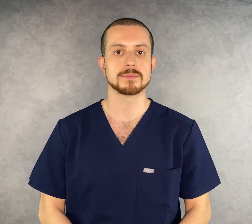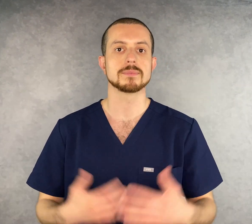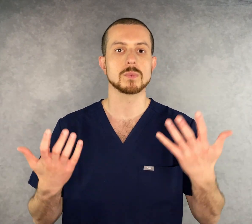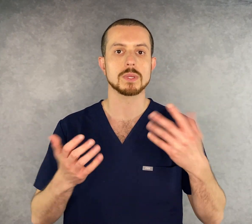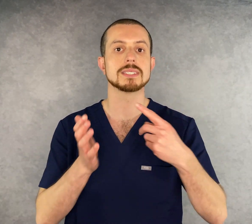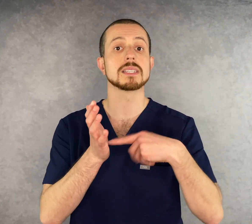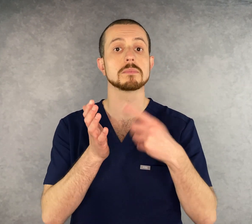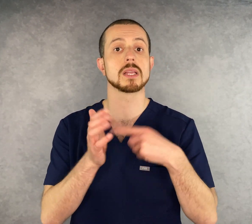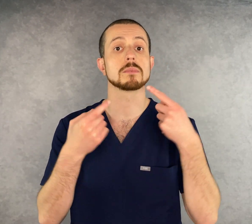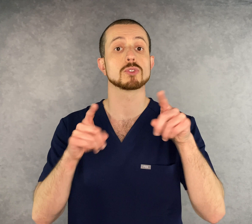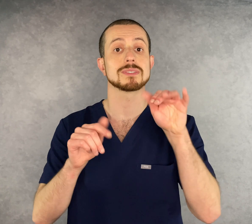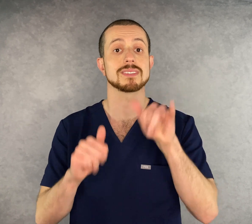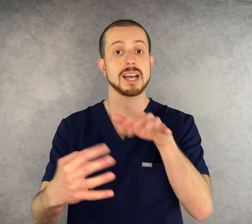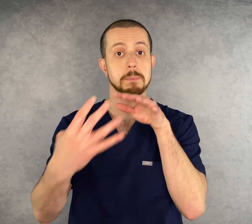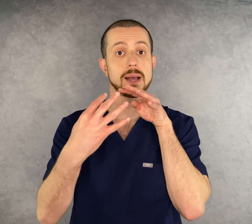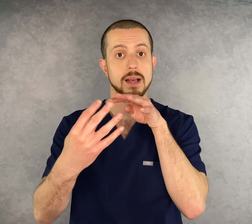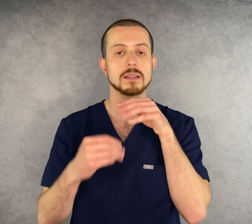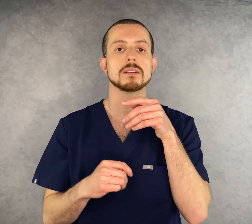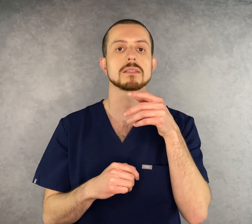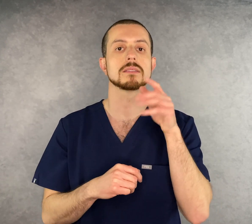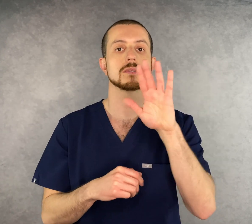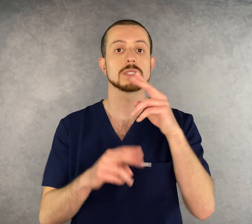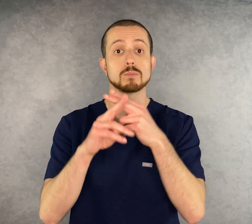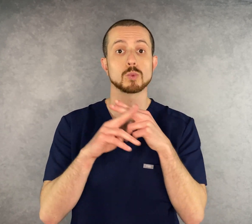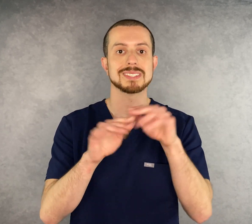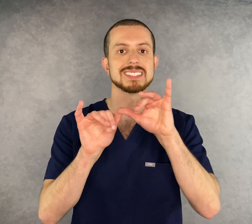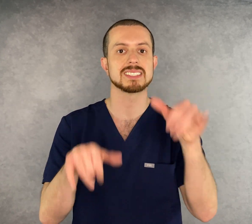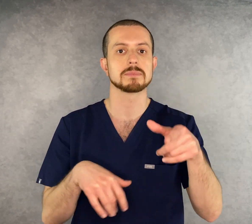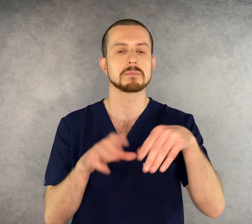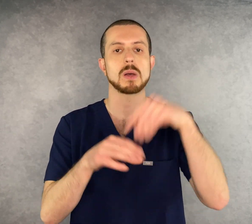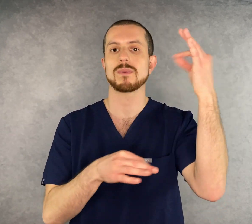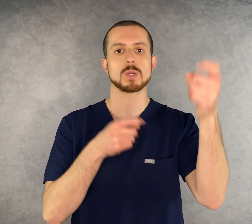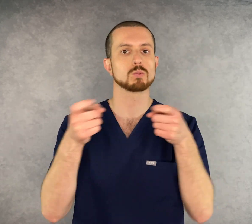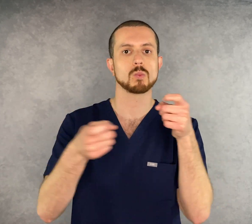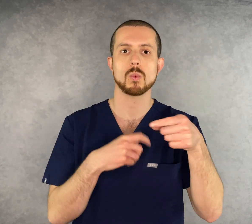Sometimes, during that battle your immune system goes haywire.